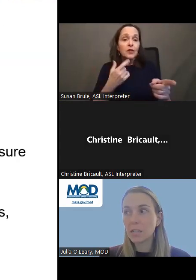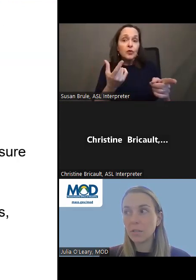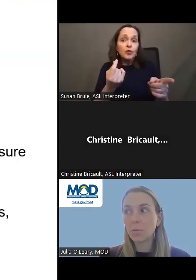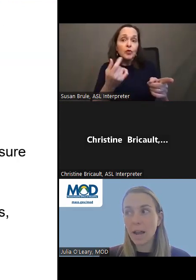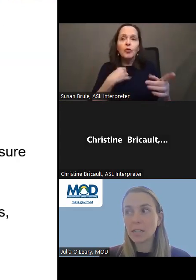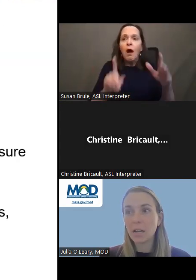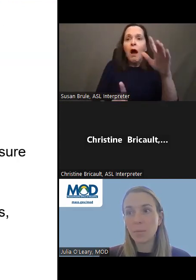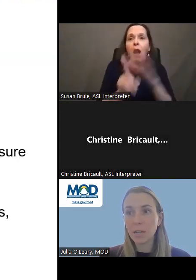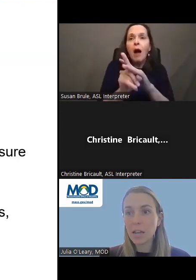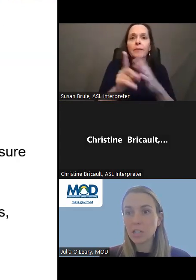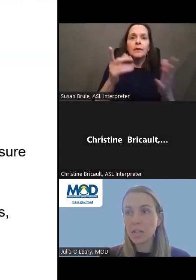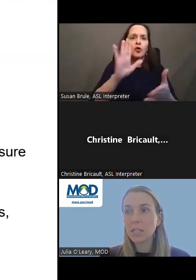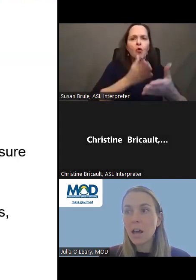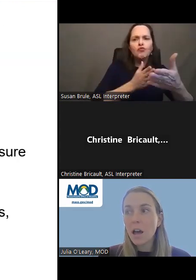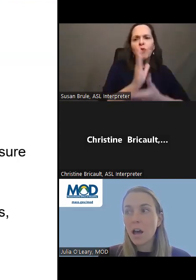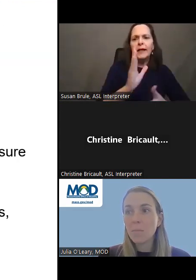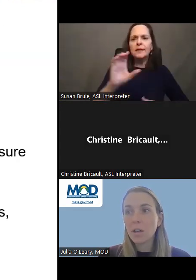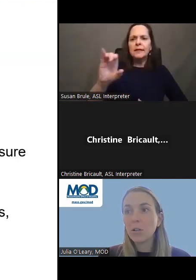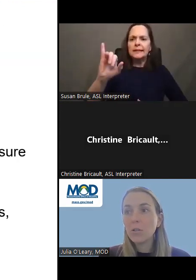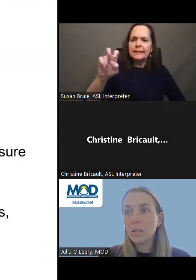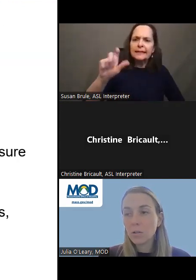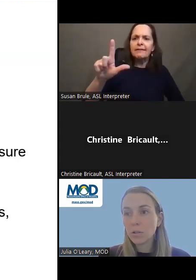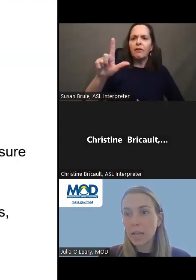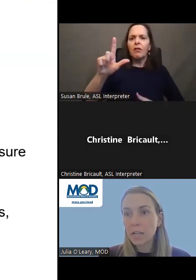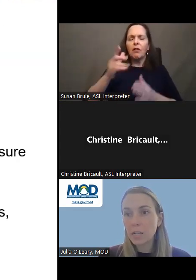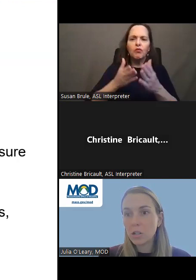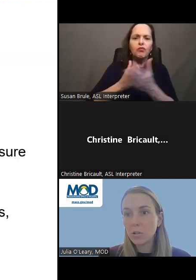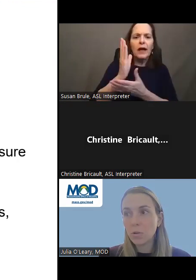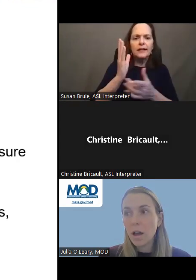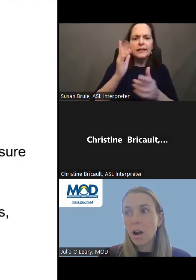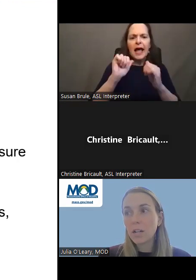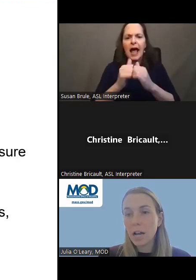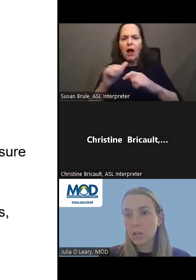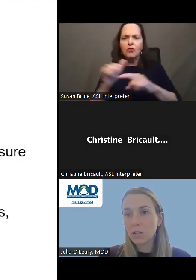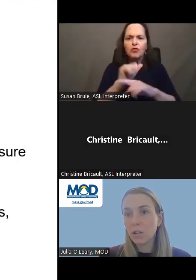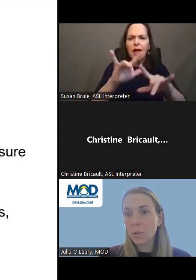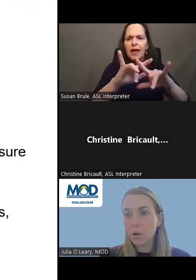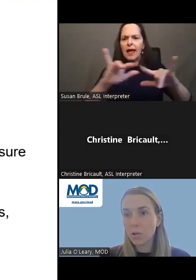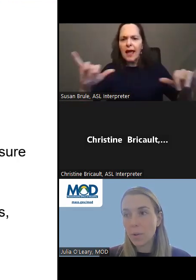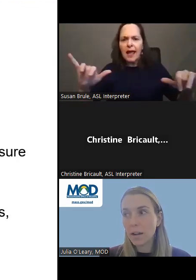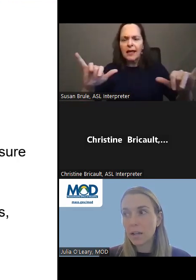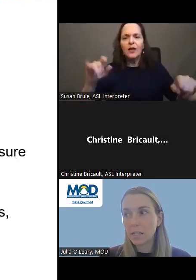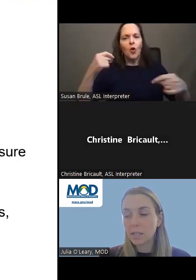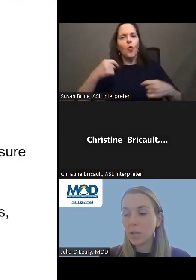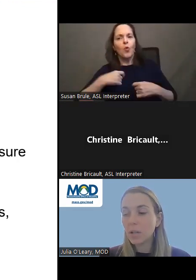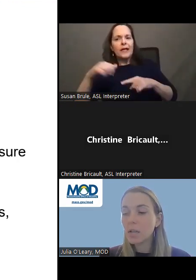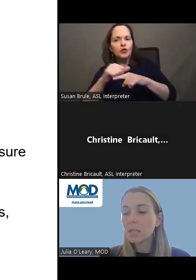civil rights and obligations. Including those related to architectural and programmatic accessibilities.